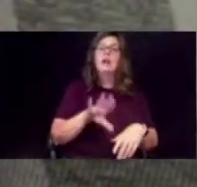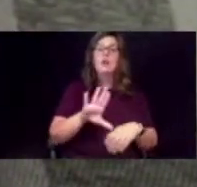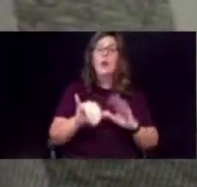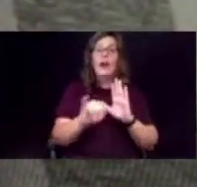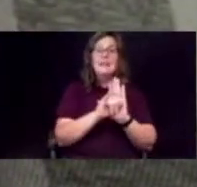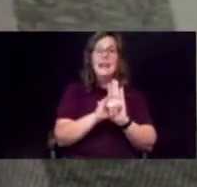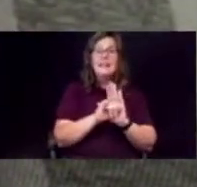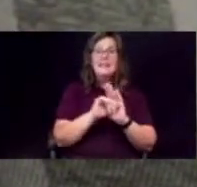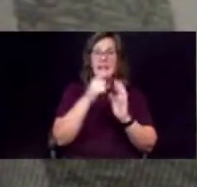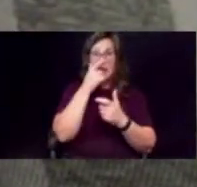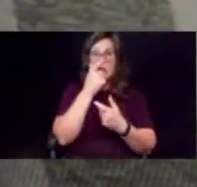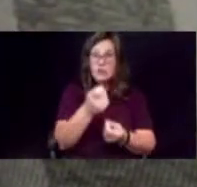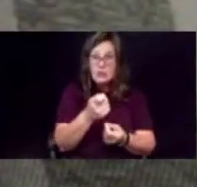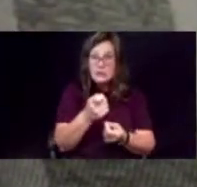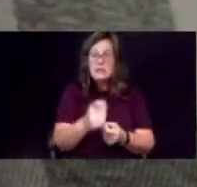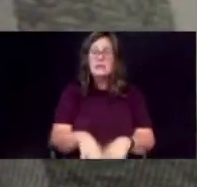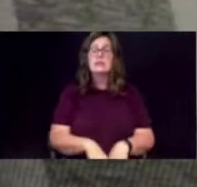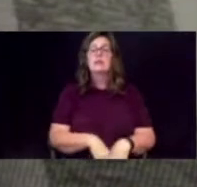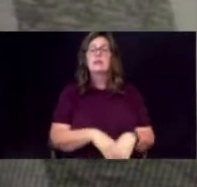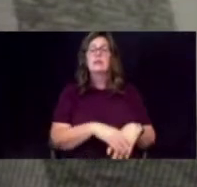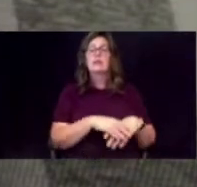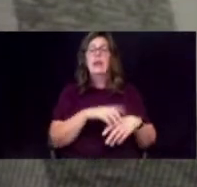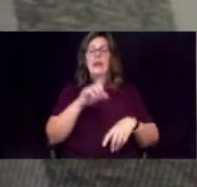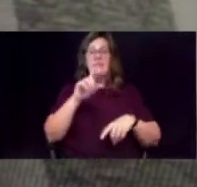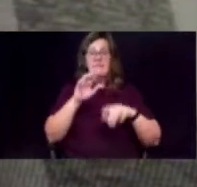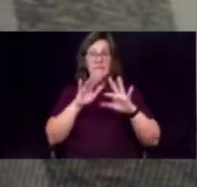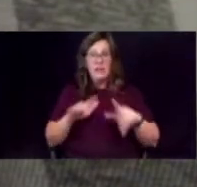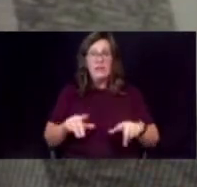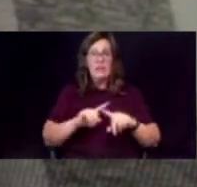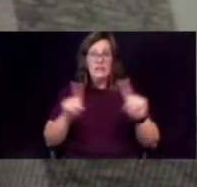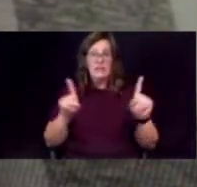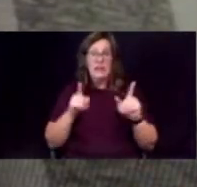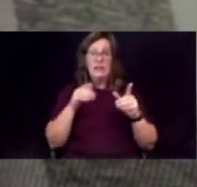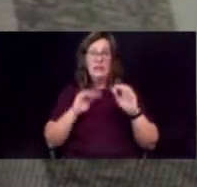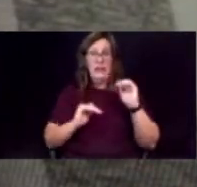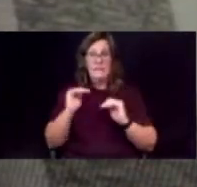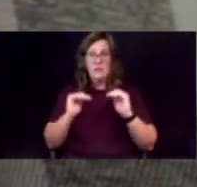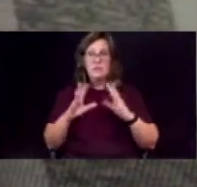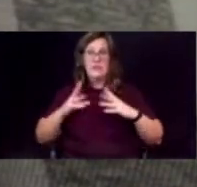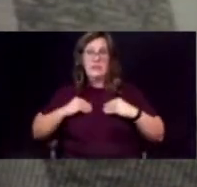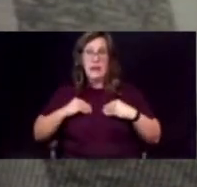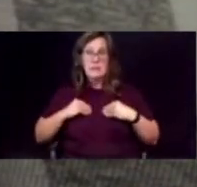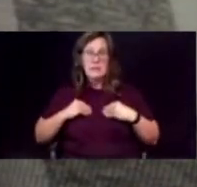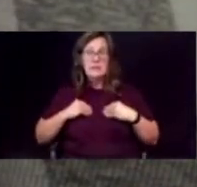and there's a lot of varying levels of acceptance within that communities and i think just what i